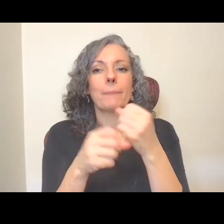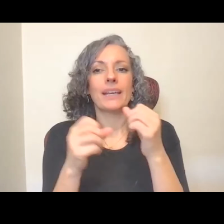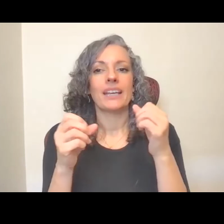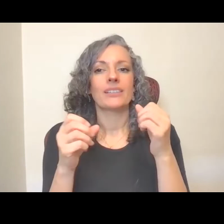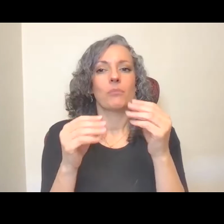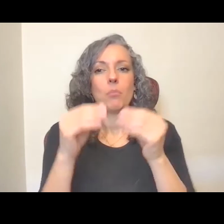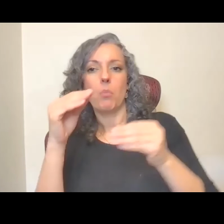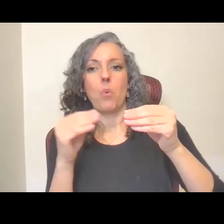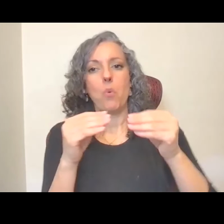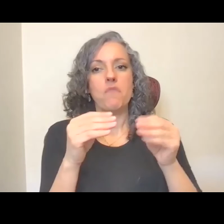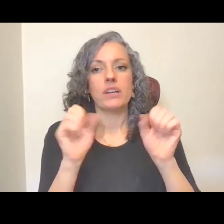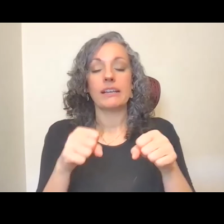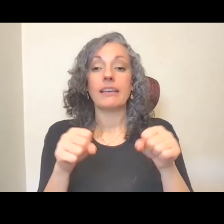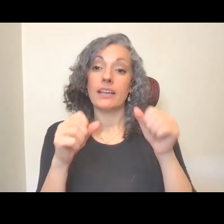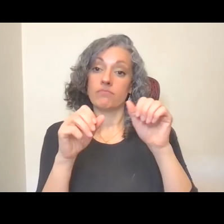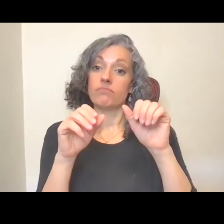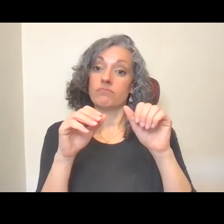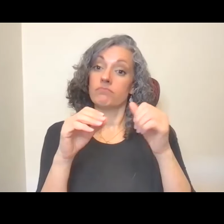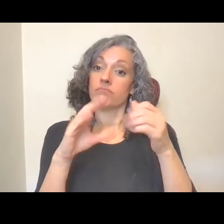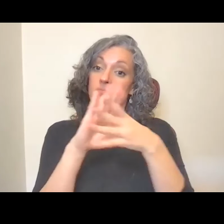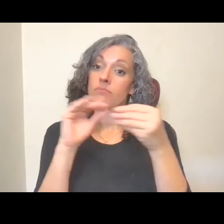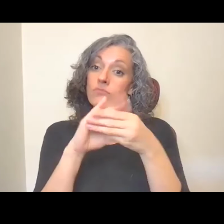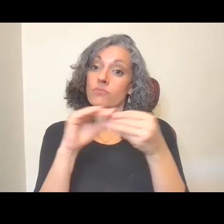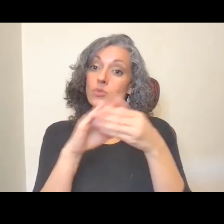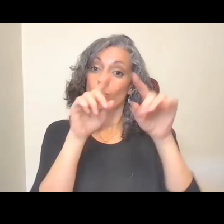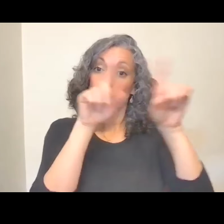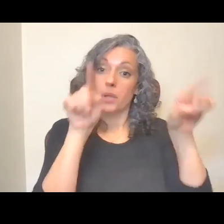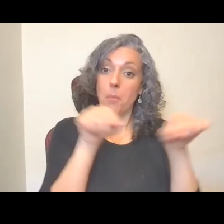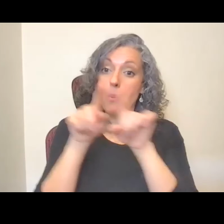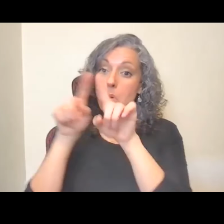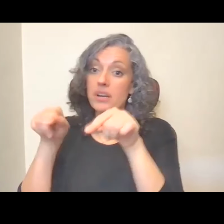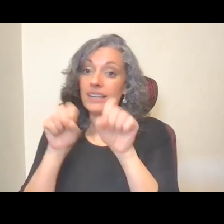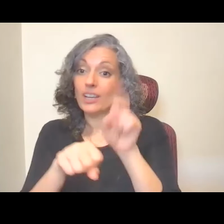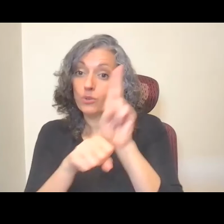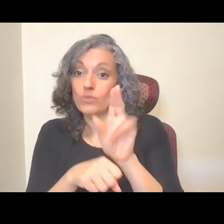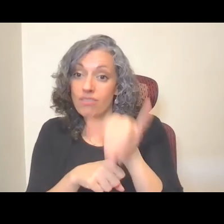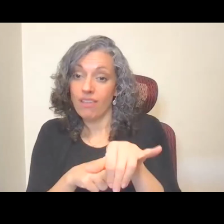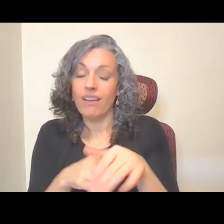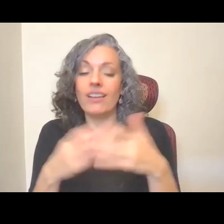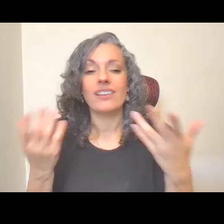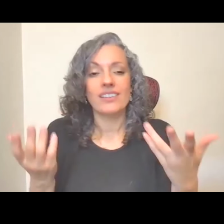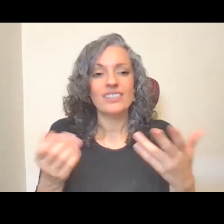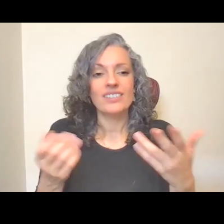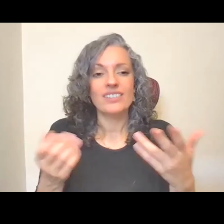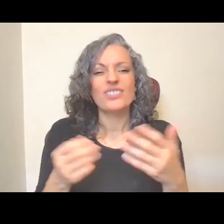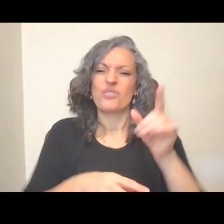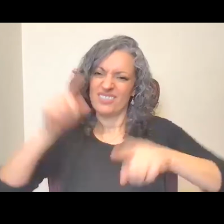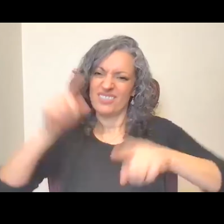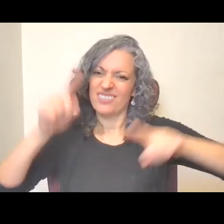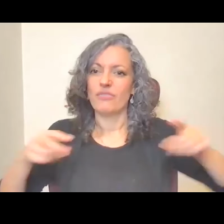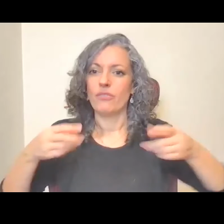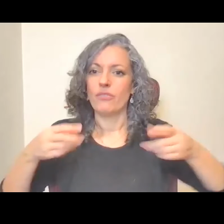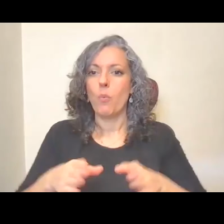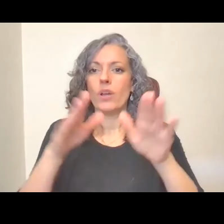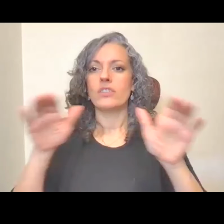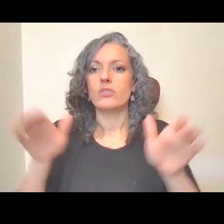for instance, but you still like drawing something static or something like, that so there's a lot of different ways to do that. But I would say for animation,